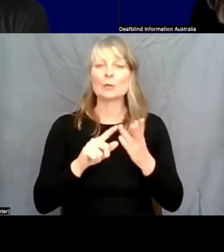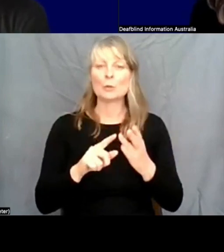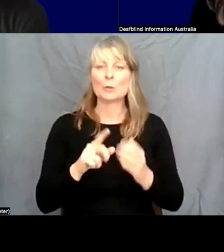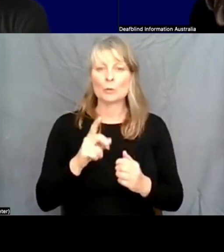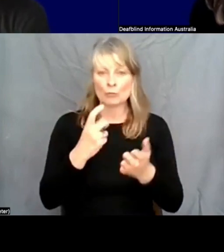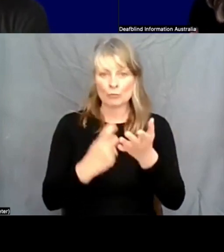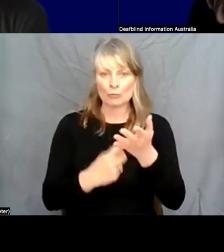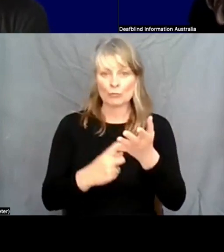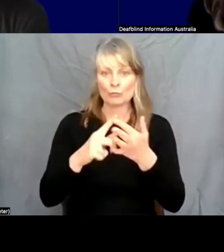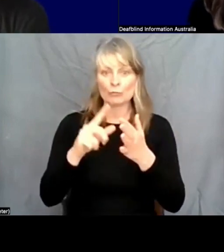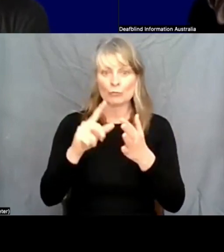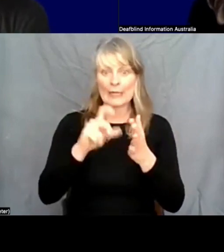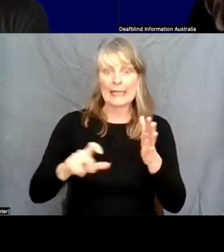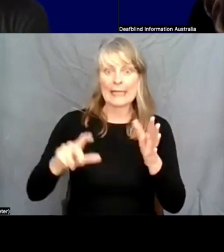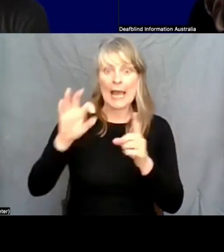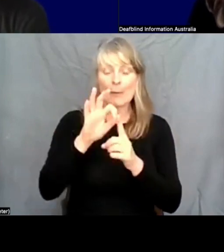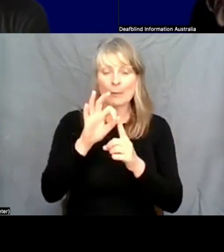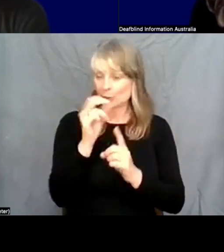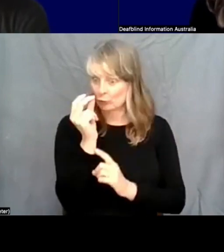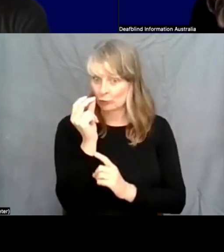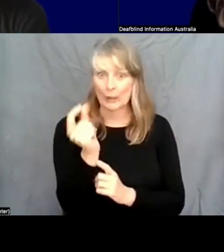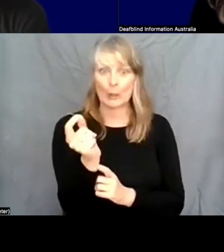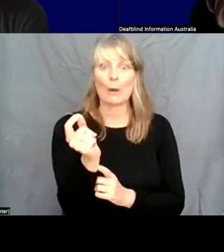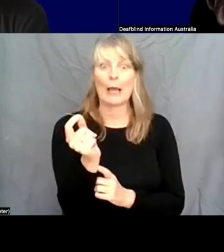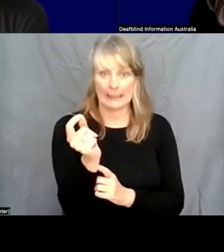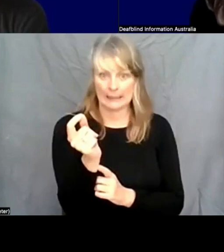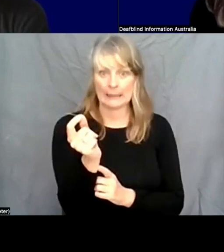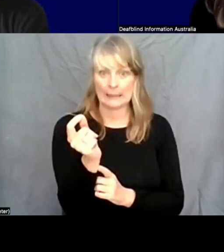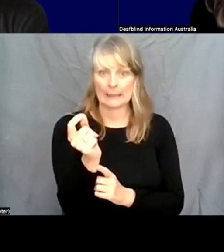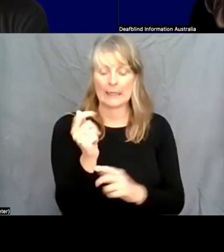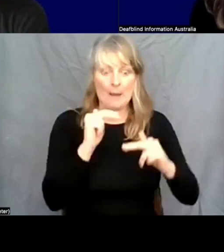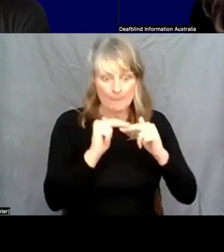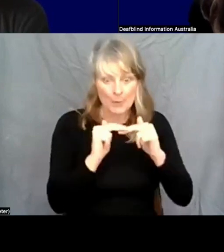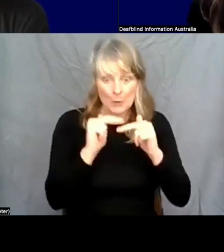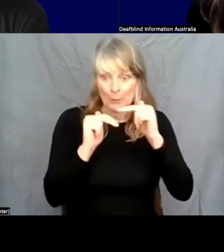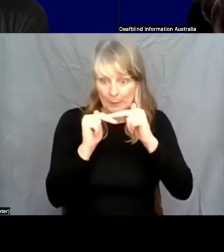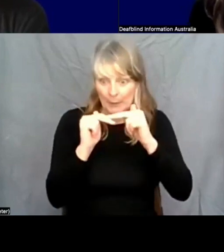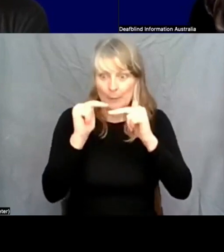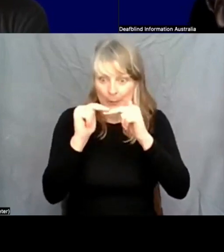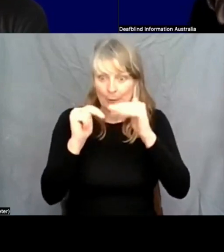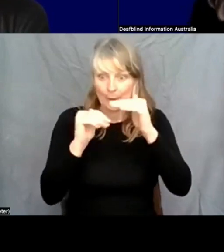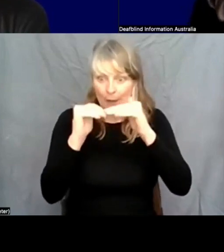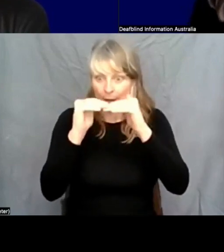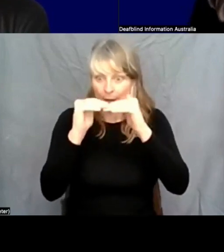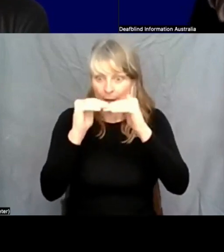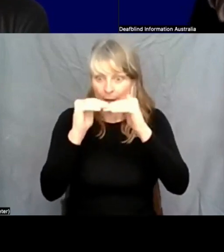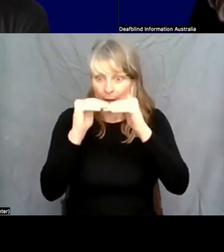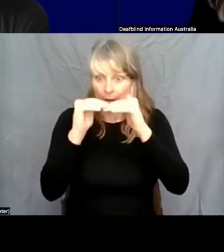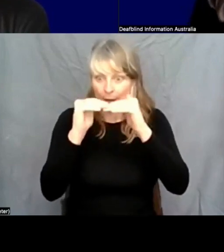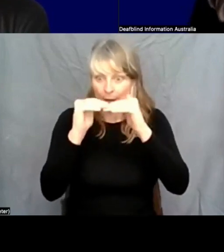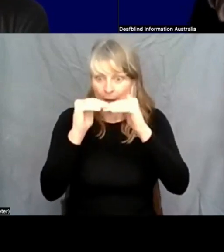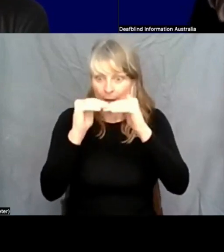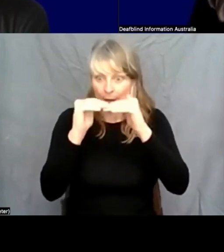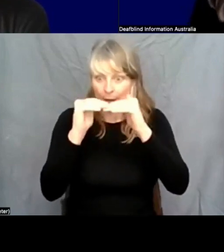so you are already building your story, because we tell our stories many times and so that immediately